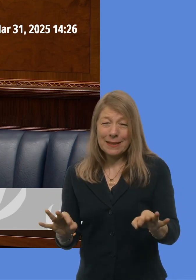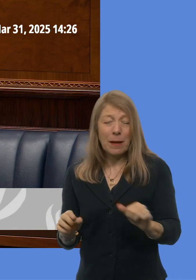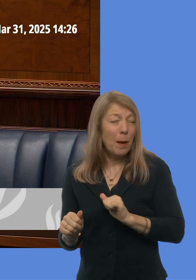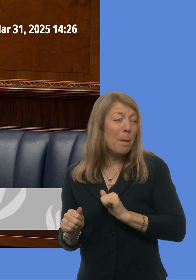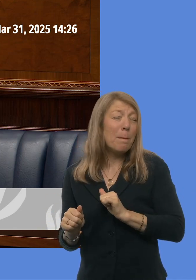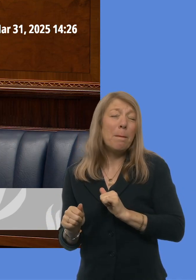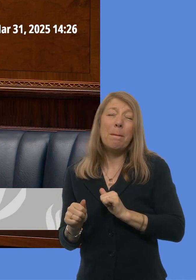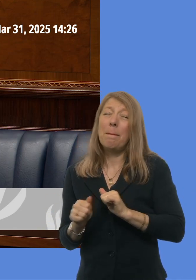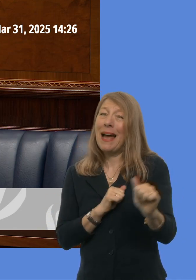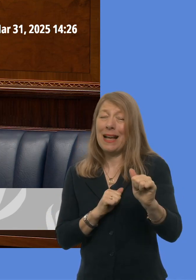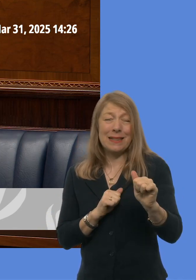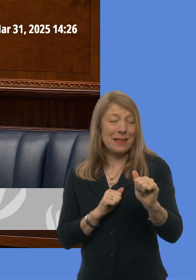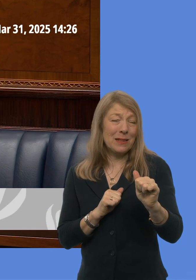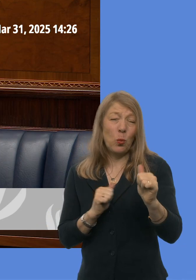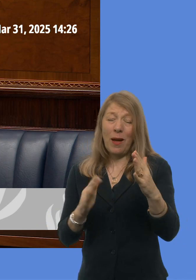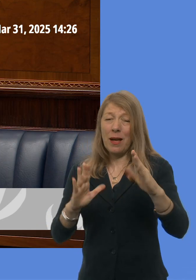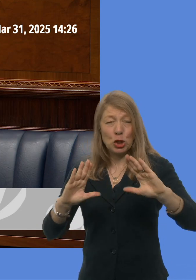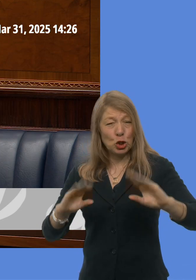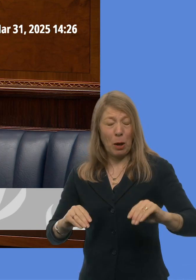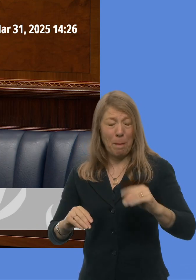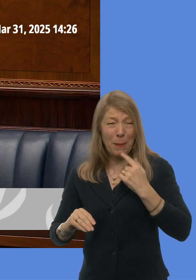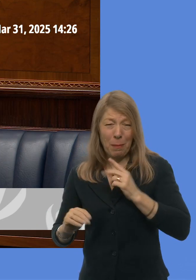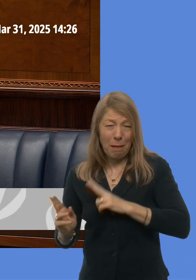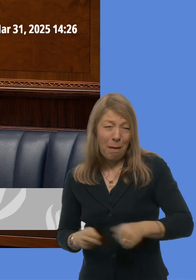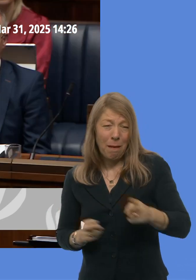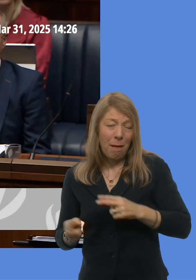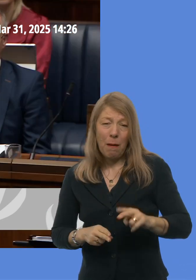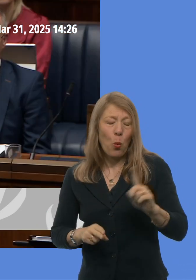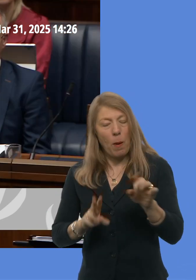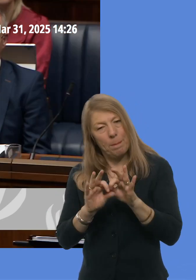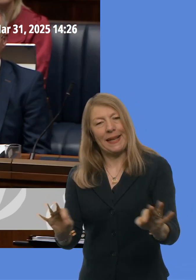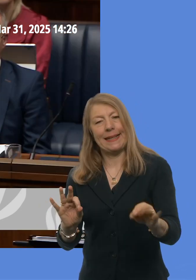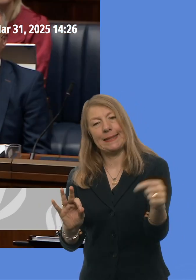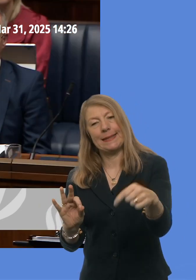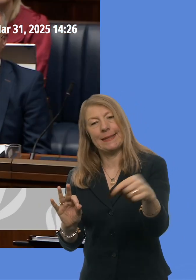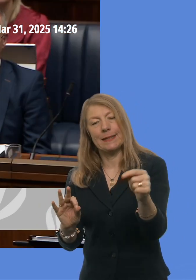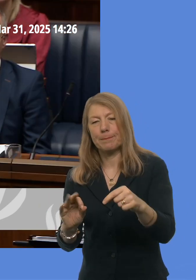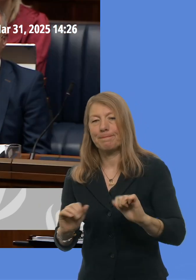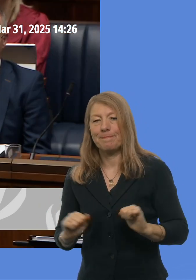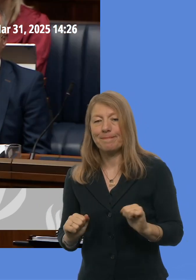human toil of any conflict, no matter where it is. I did not get an opportunity to raise this directly with the President.